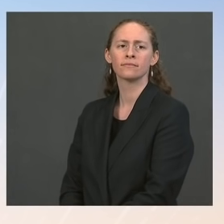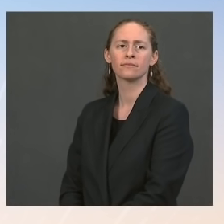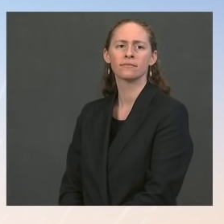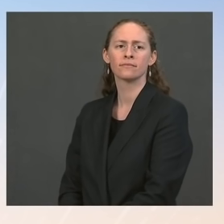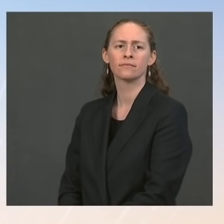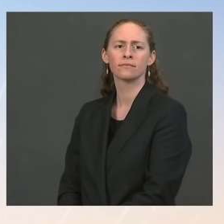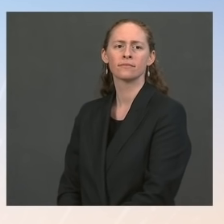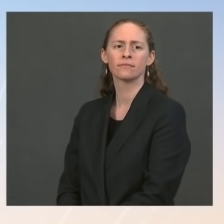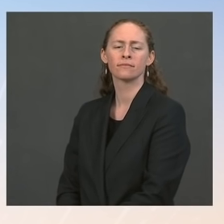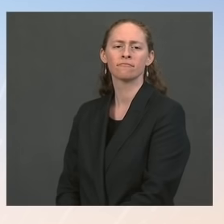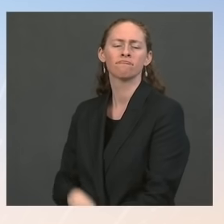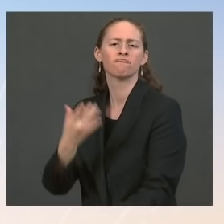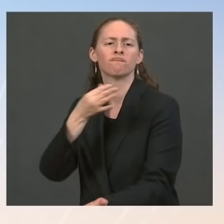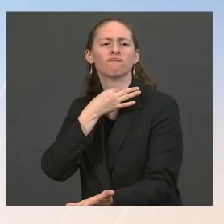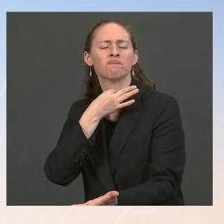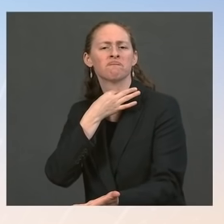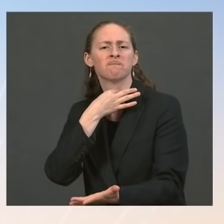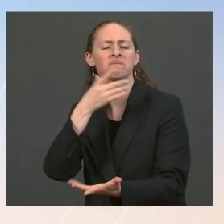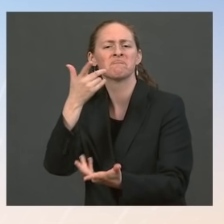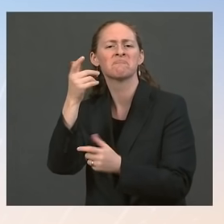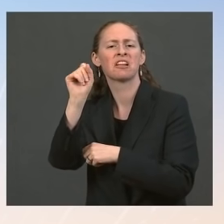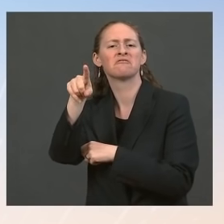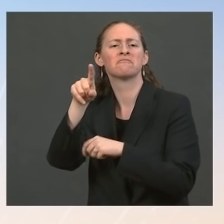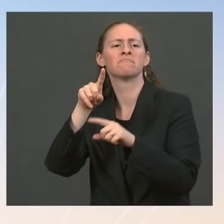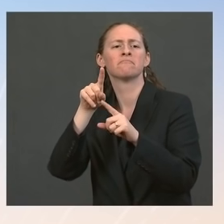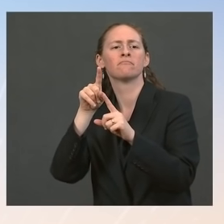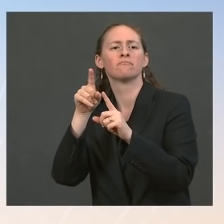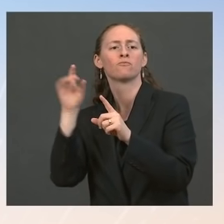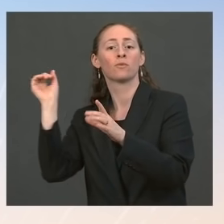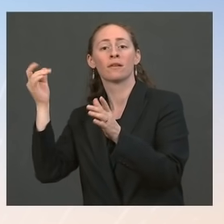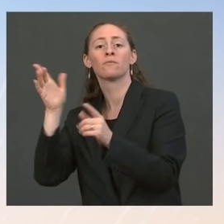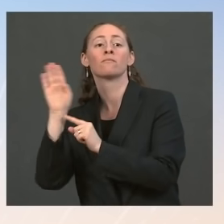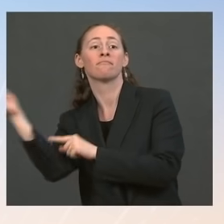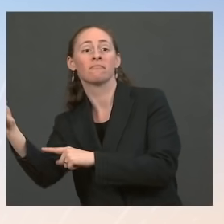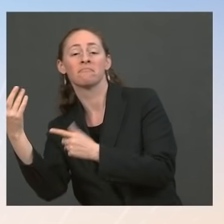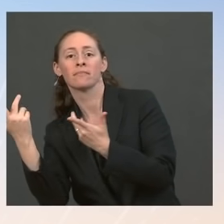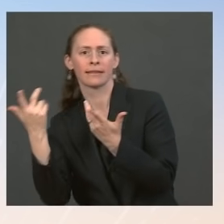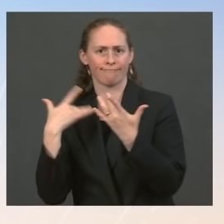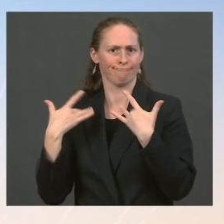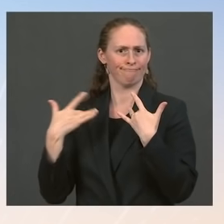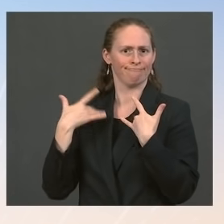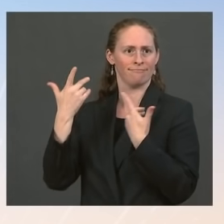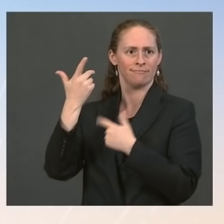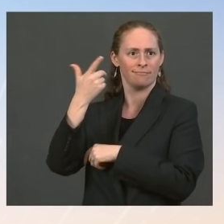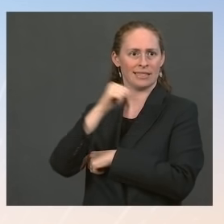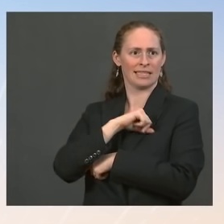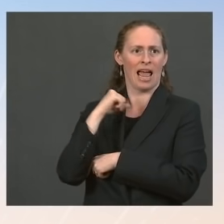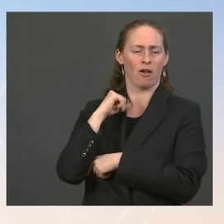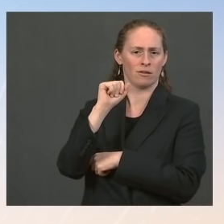Senators Manchin and Sinema were -- were over here. Are they still over here? And is there agreement on a topline number?